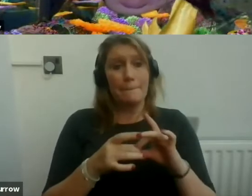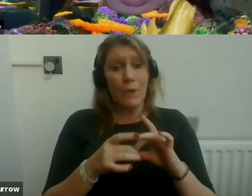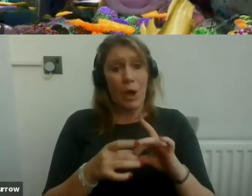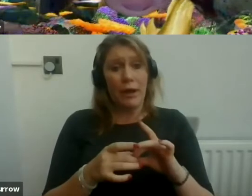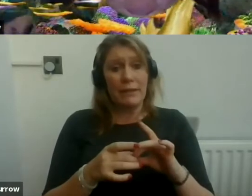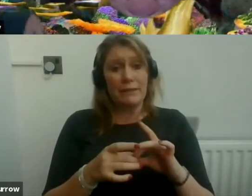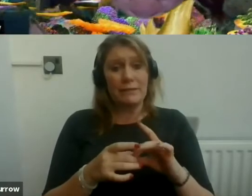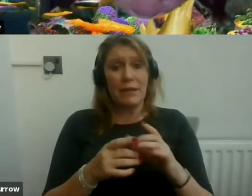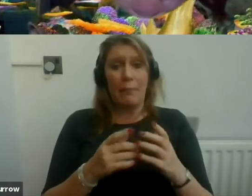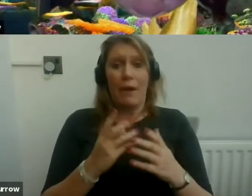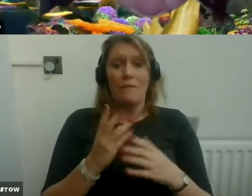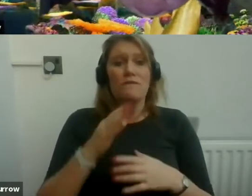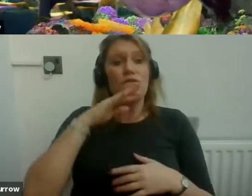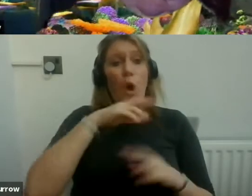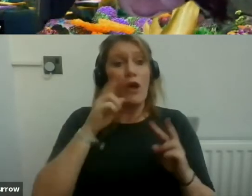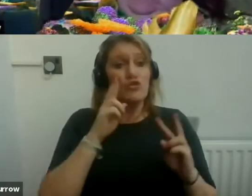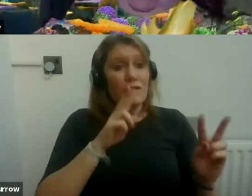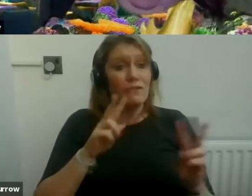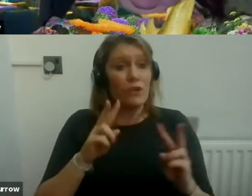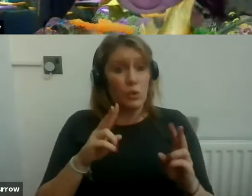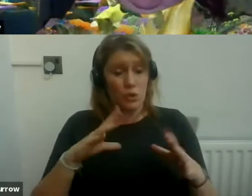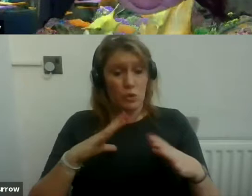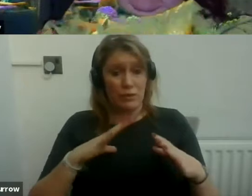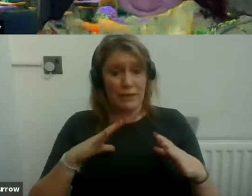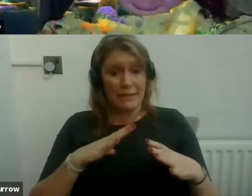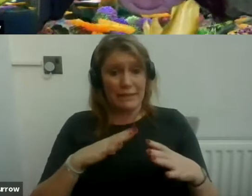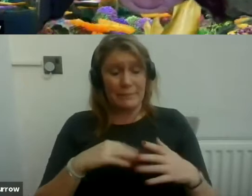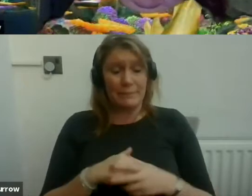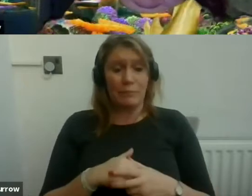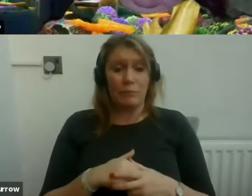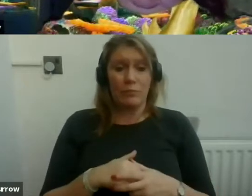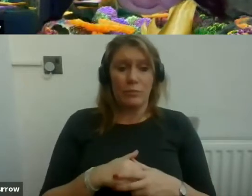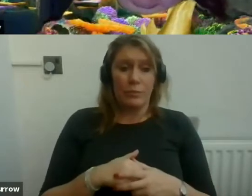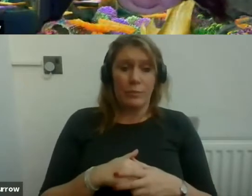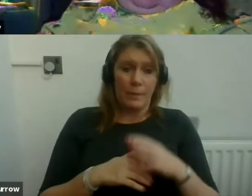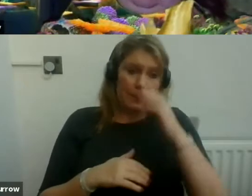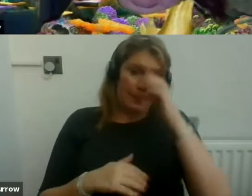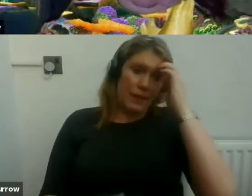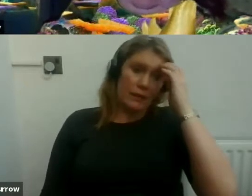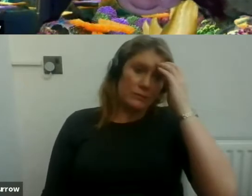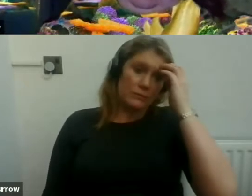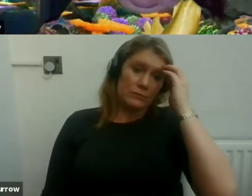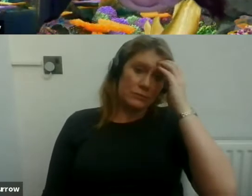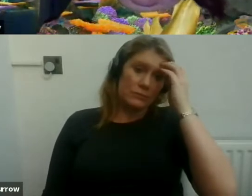four hundred views. And other news which